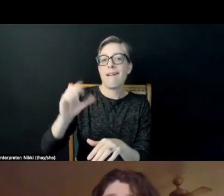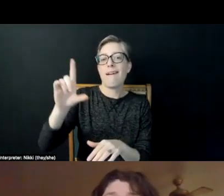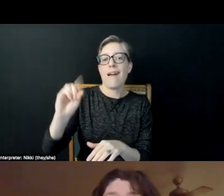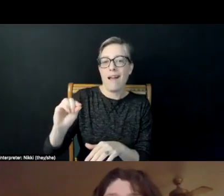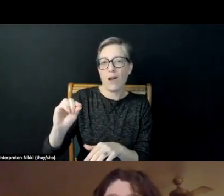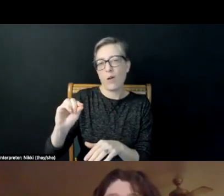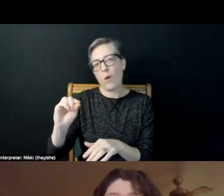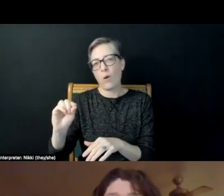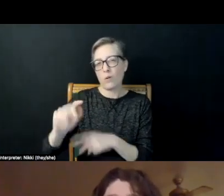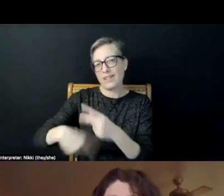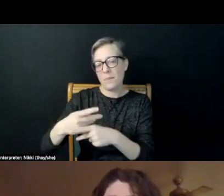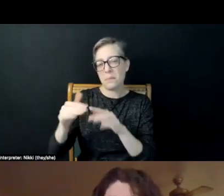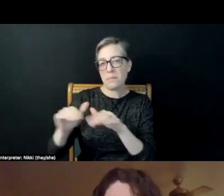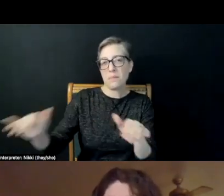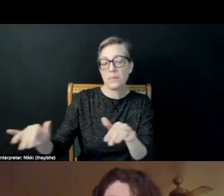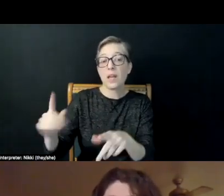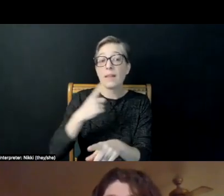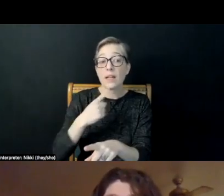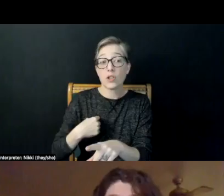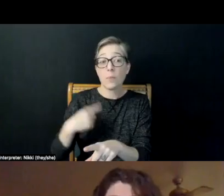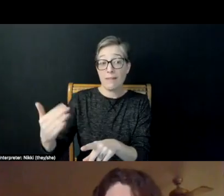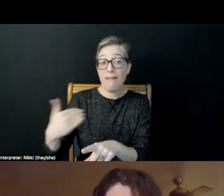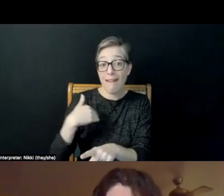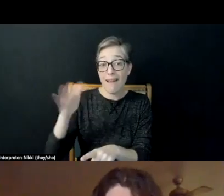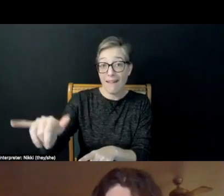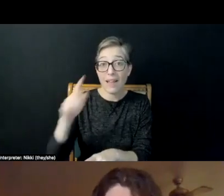But several L&D nurses told me they'd never seen it used.